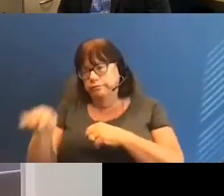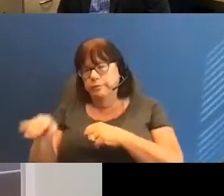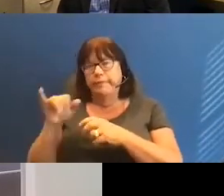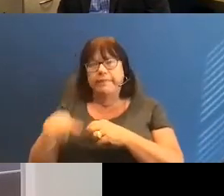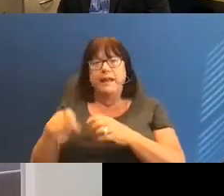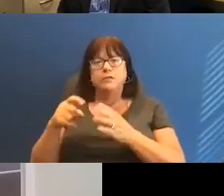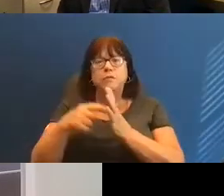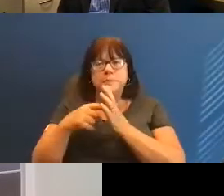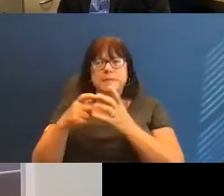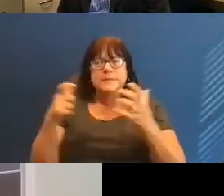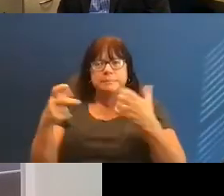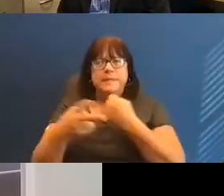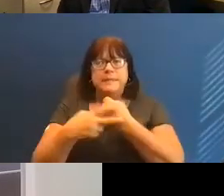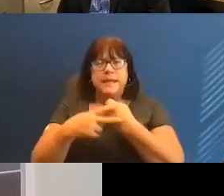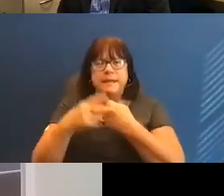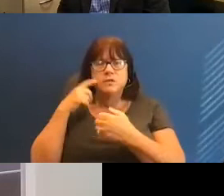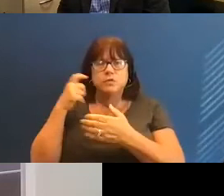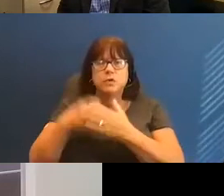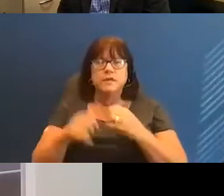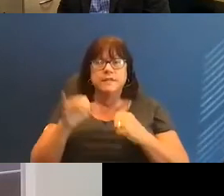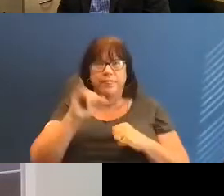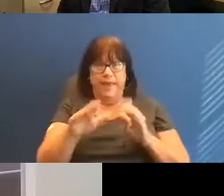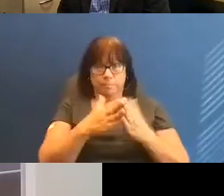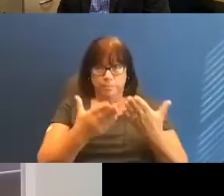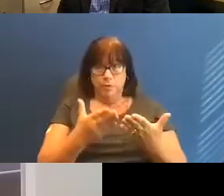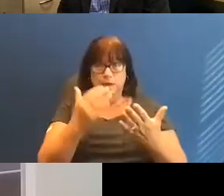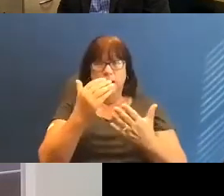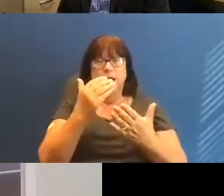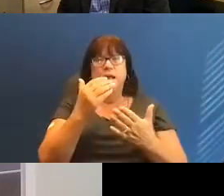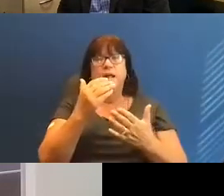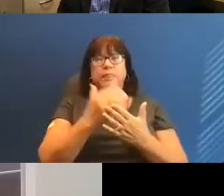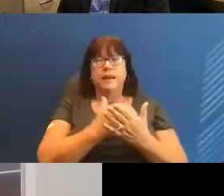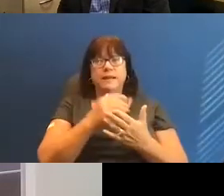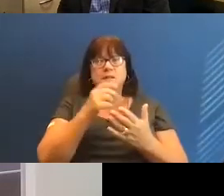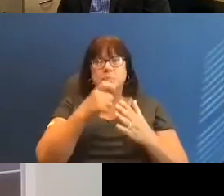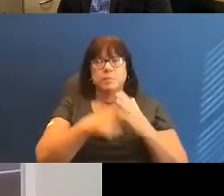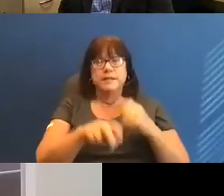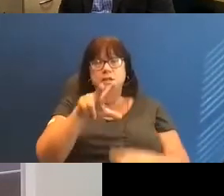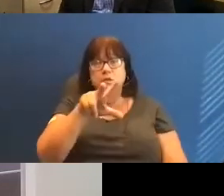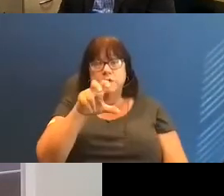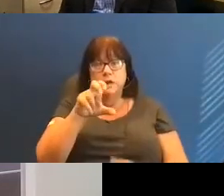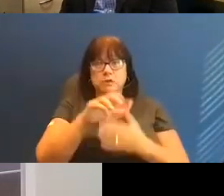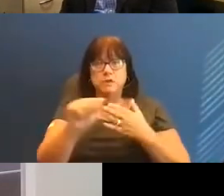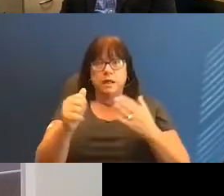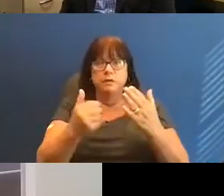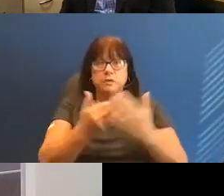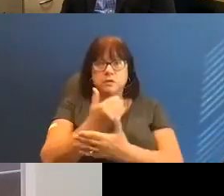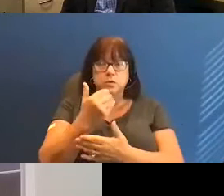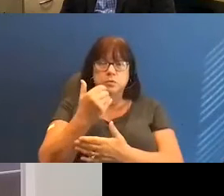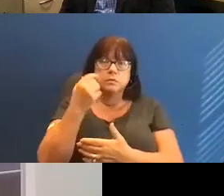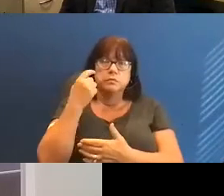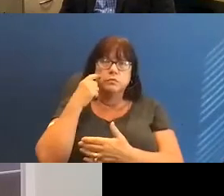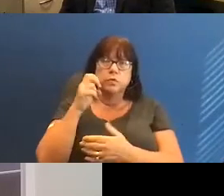savings because this particular book lists for $300 new in hardcover print, and on Amazon you can